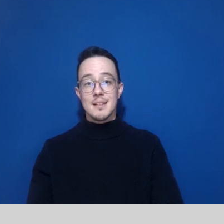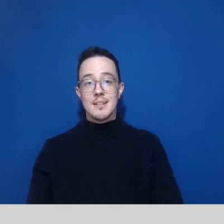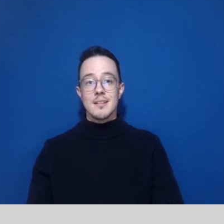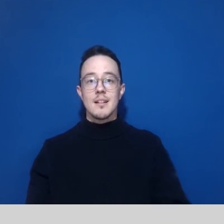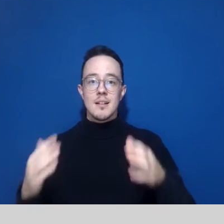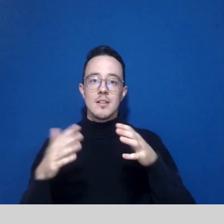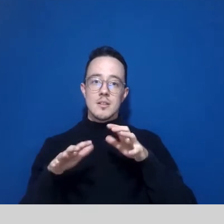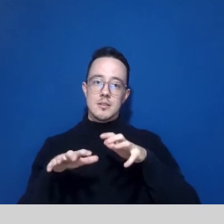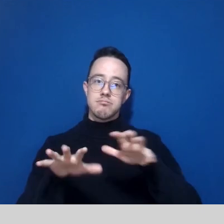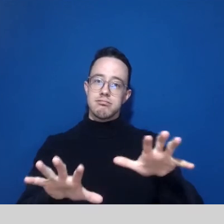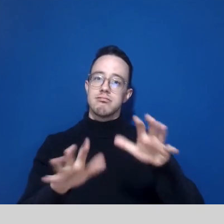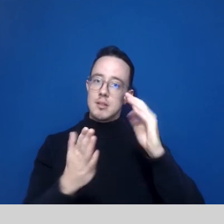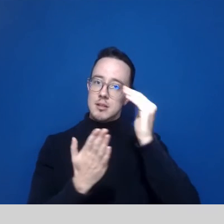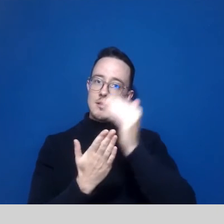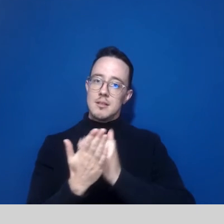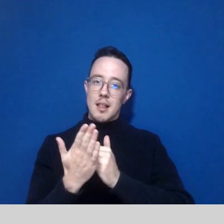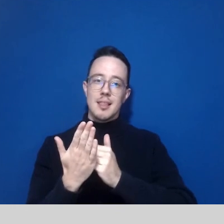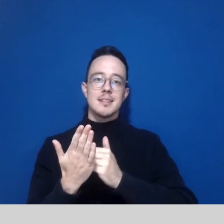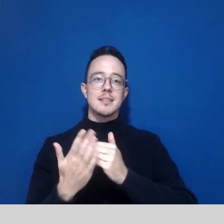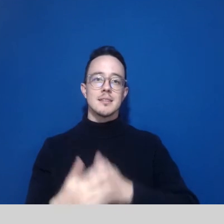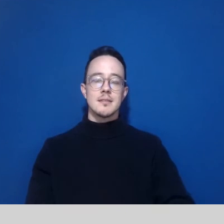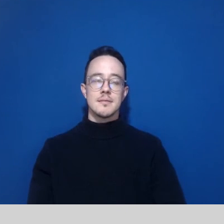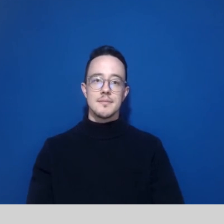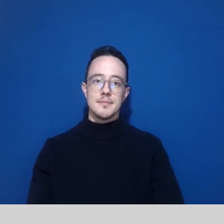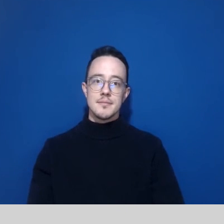There are plenty of lists of false hoots.